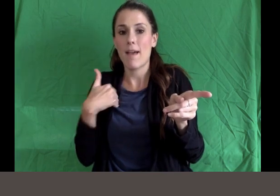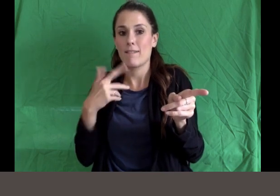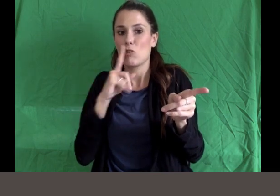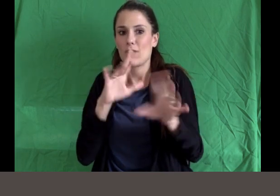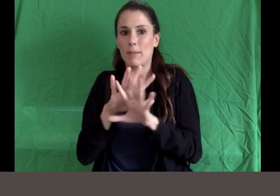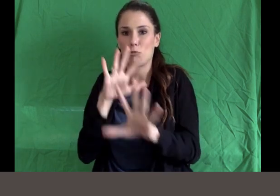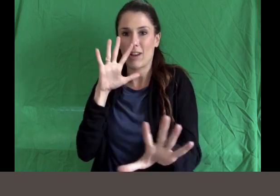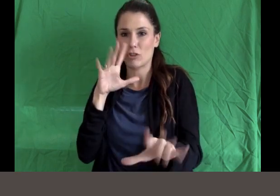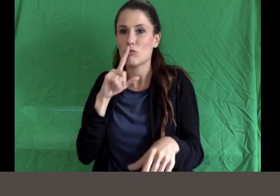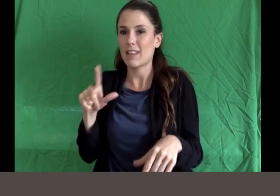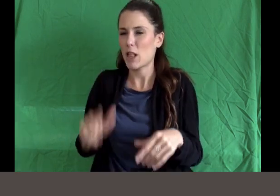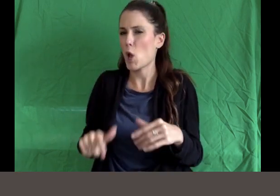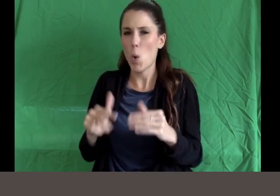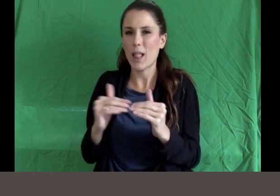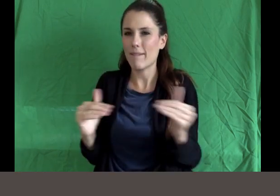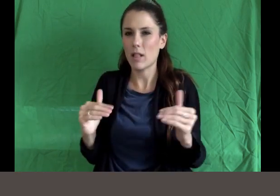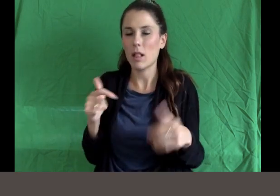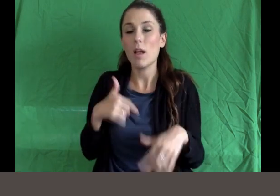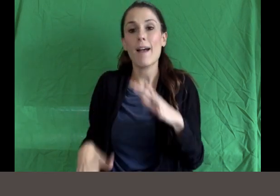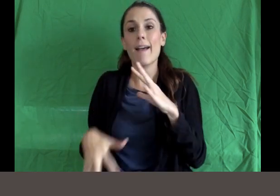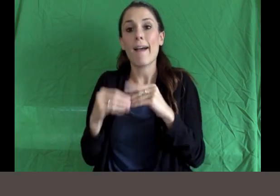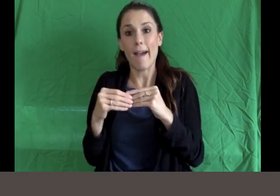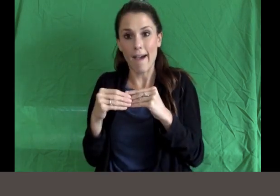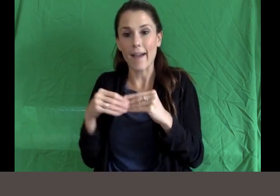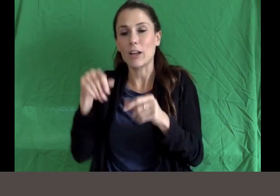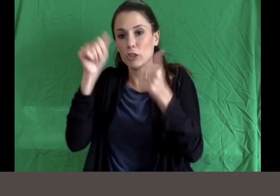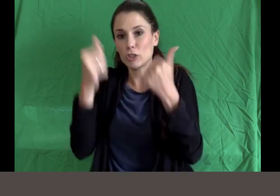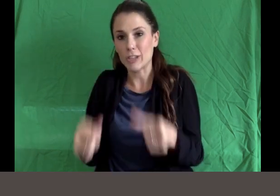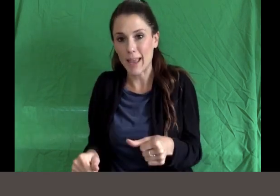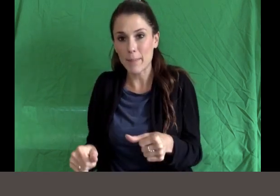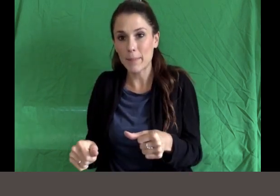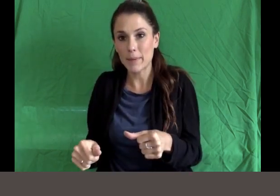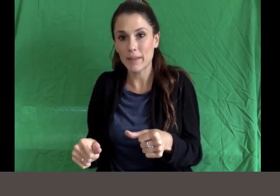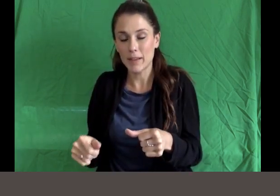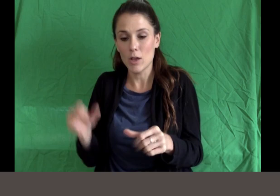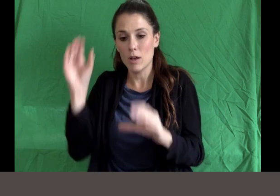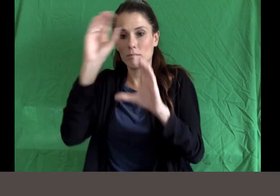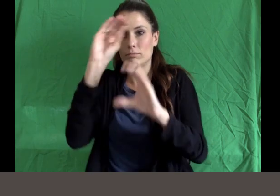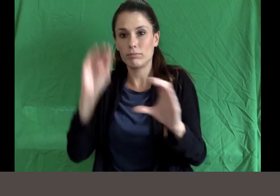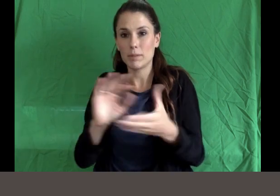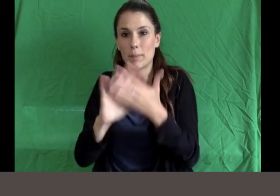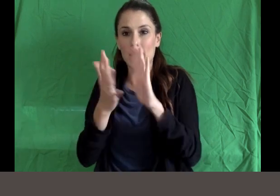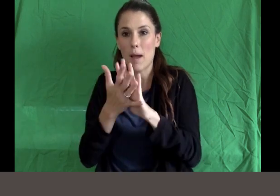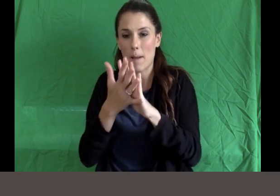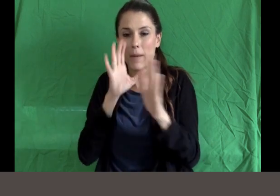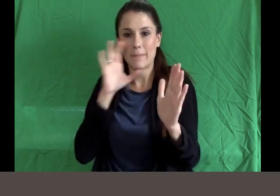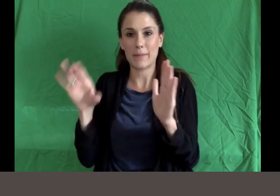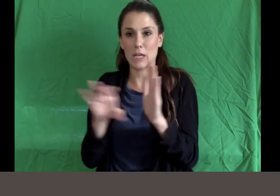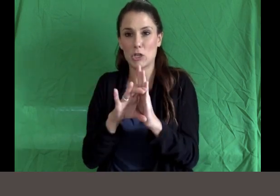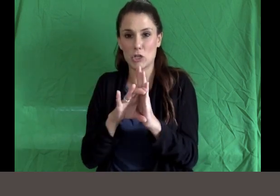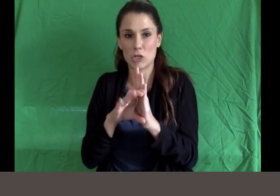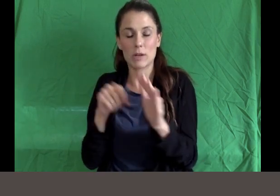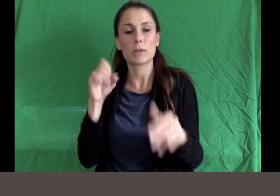me just adding shapes onto a figure and so Matplotlib we always liken our figure sort